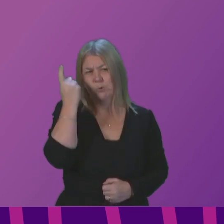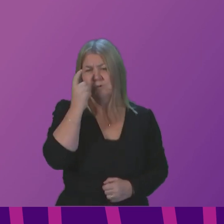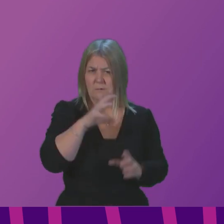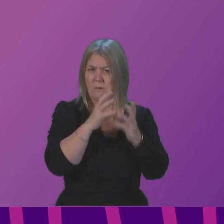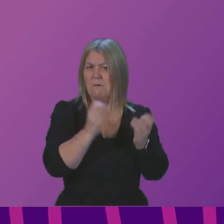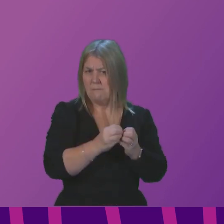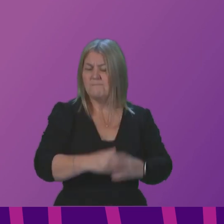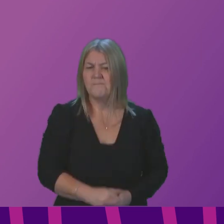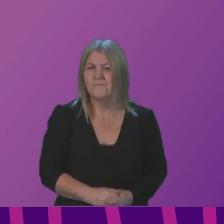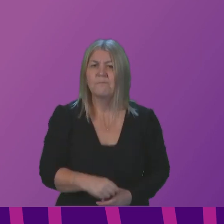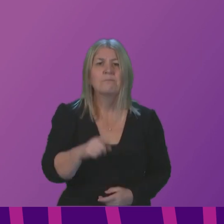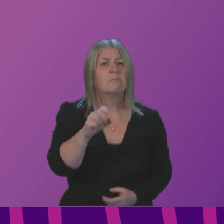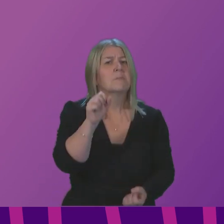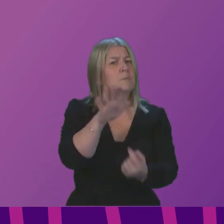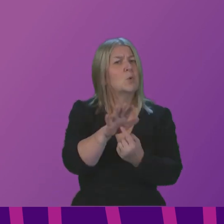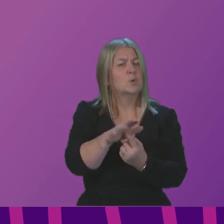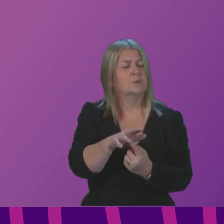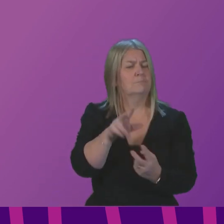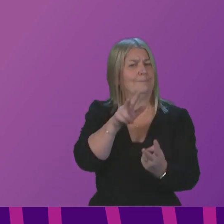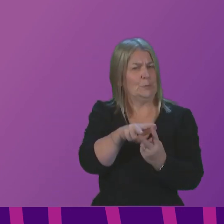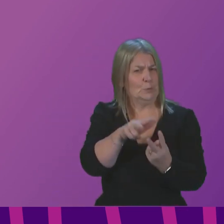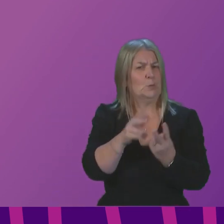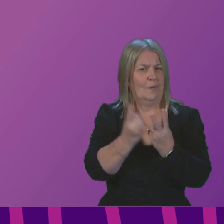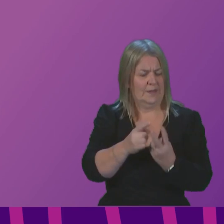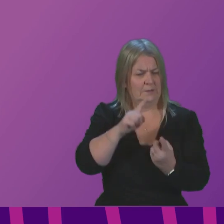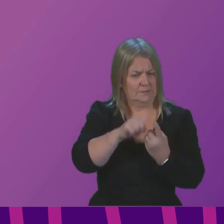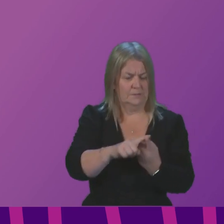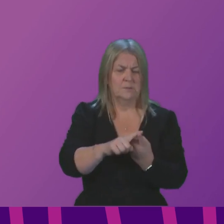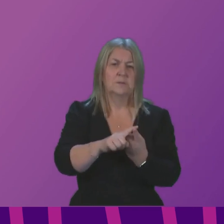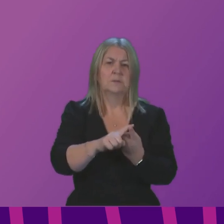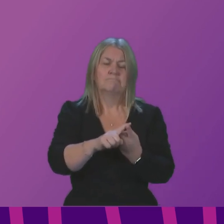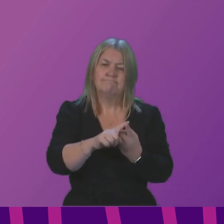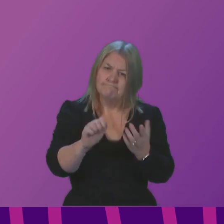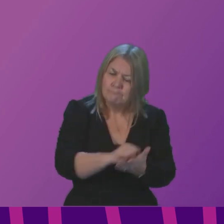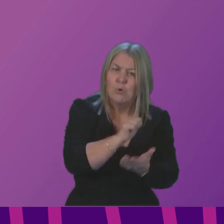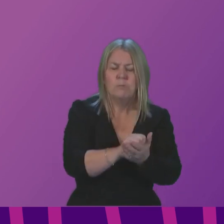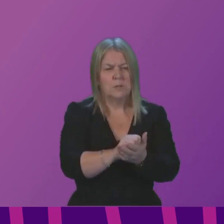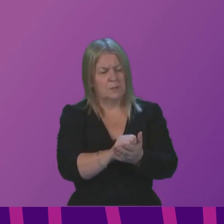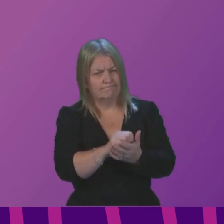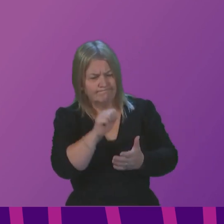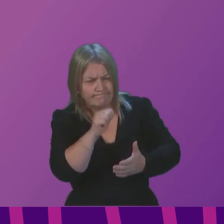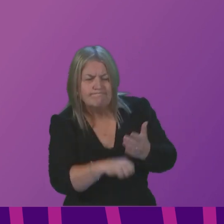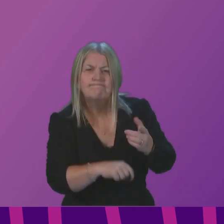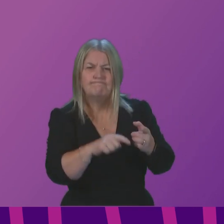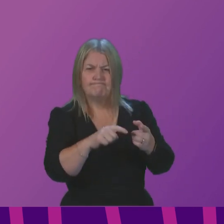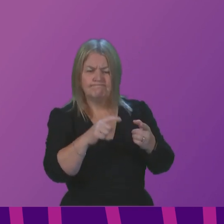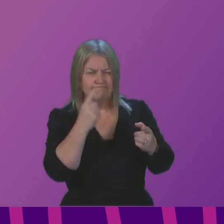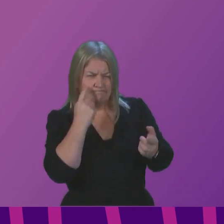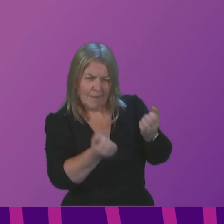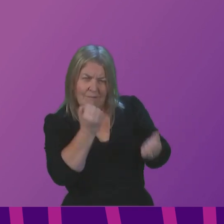It is really important that we do two things, which are obviously related. First, we should properly and robustly evaluate the policy of minimum unit pricing. Indeed, a commitment